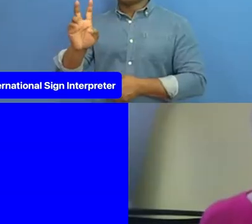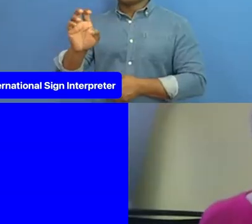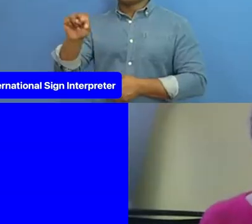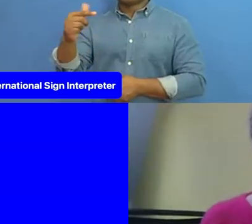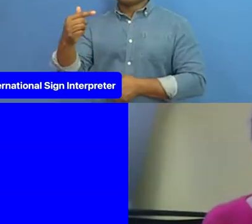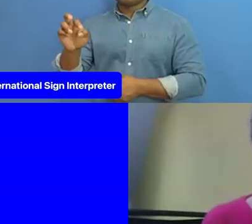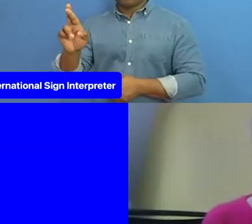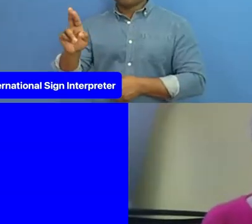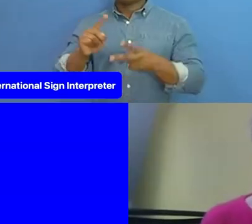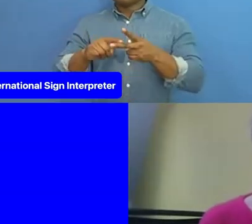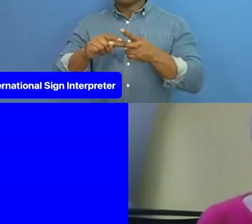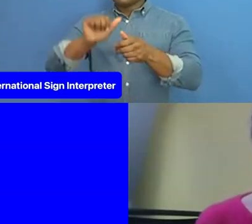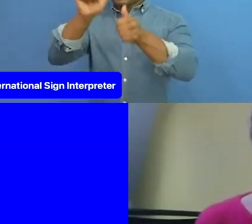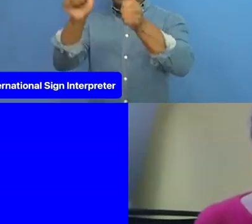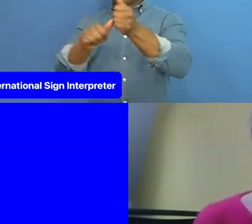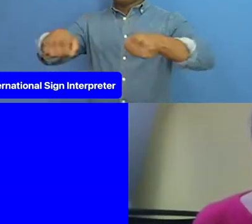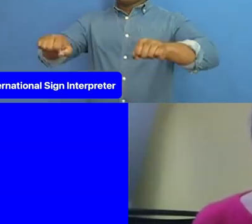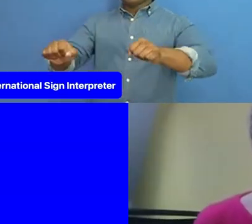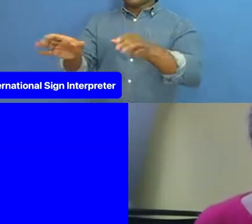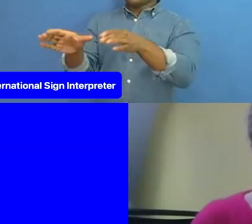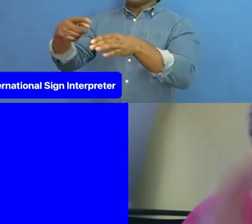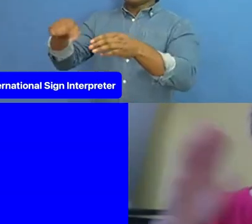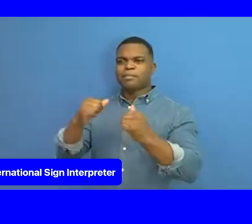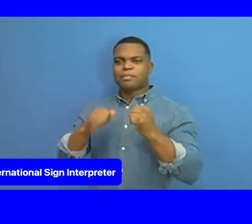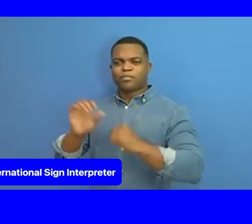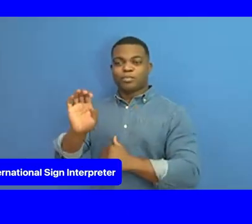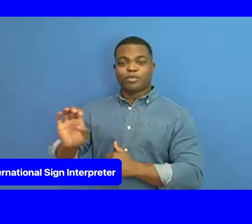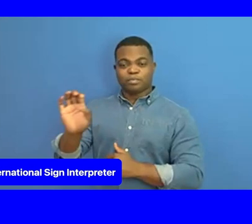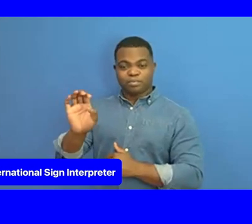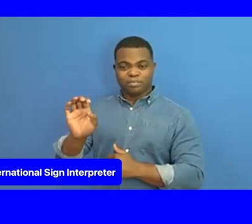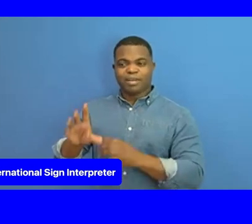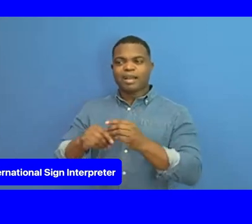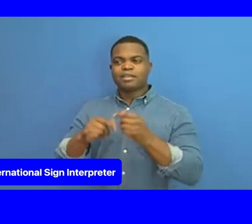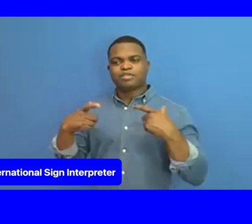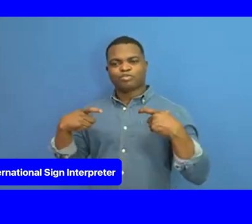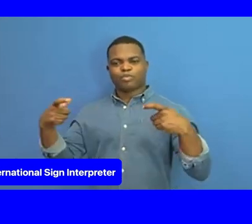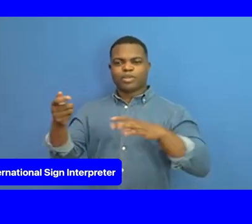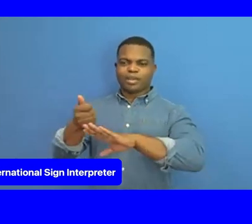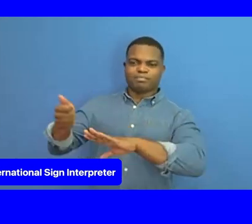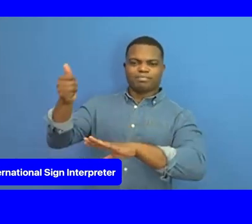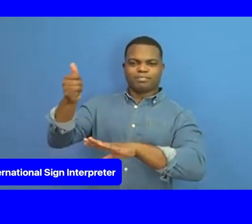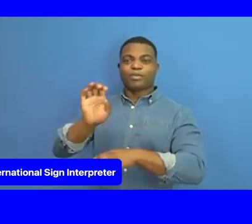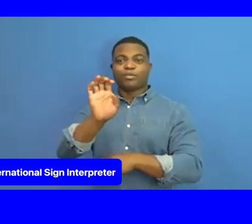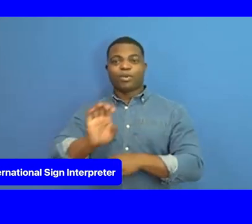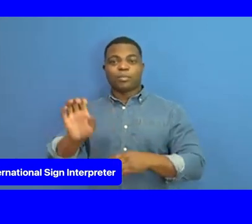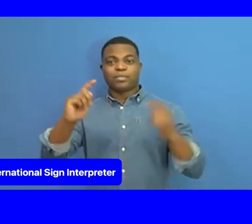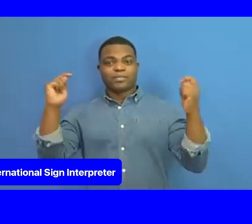Good morning everyone. I'm very happy also to bridge this little time and I'm very happy to see you all here